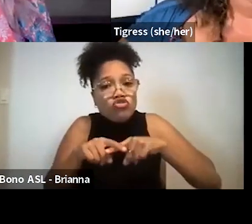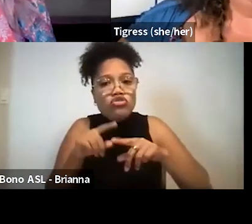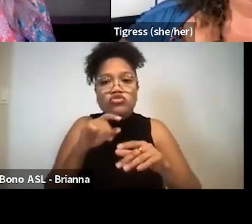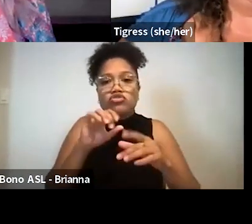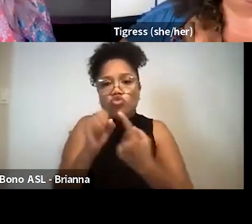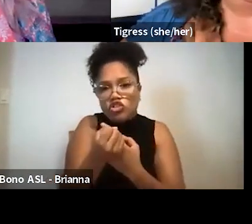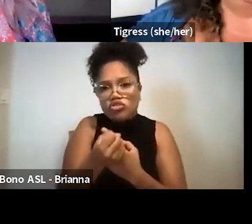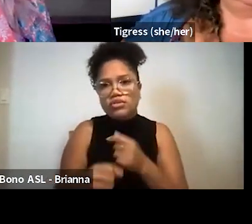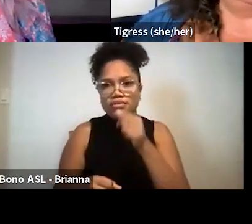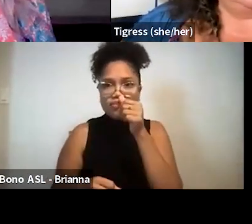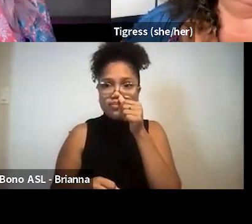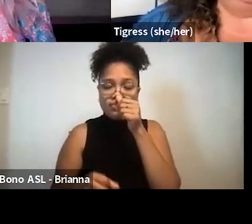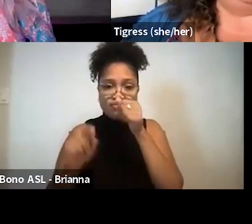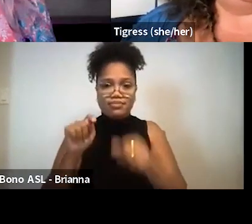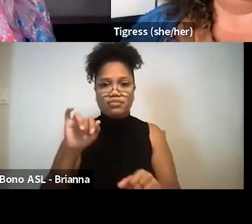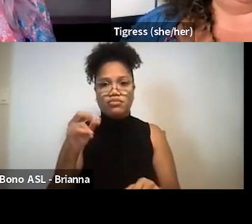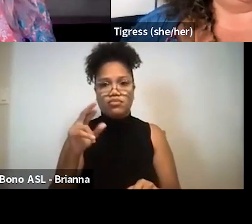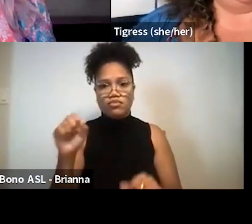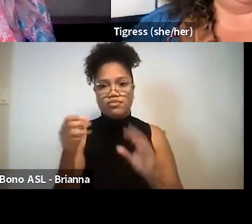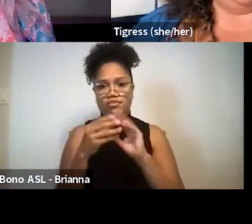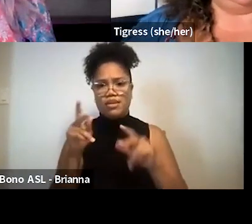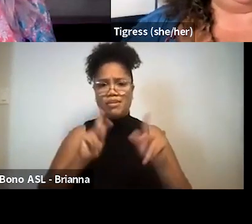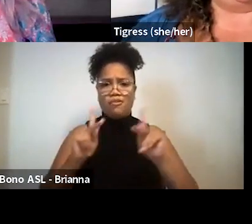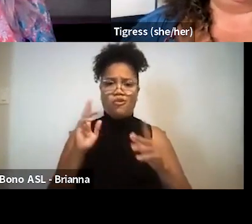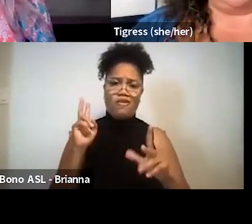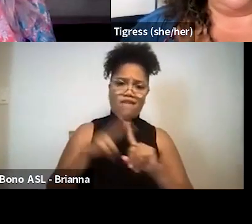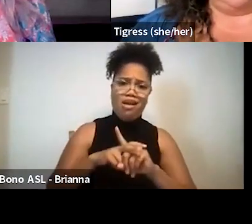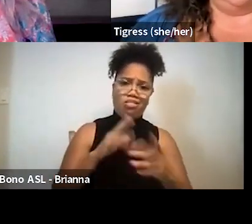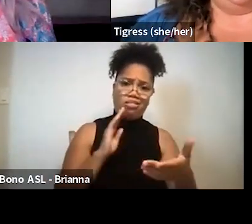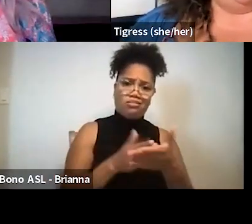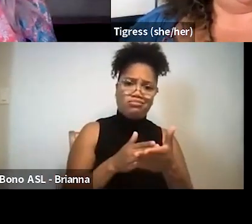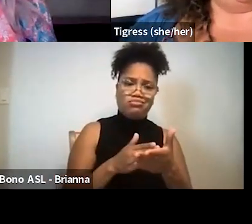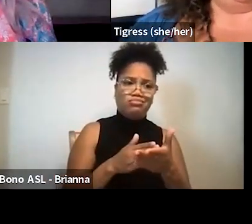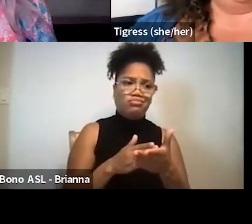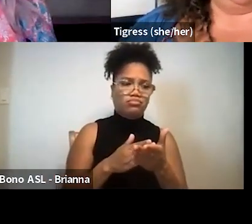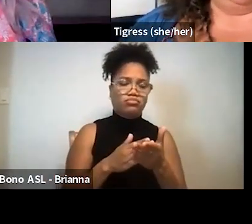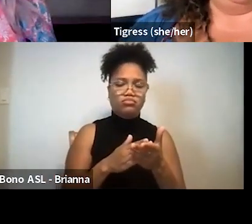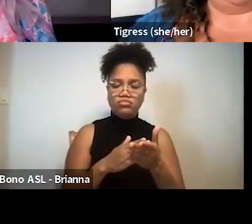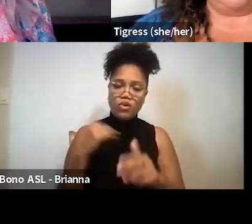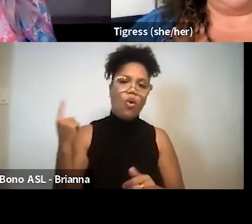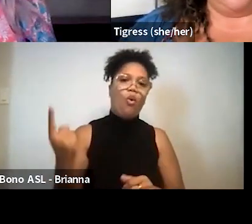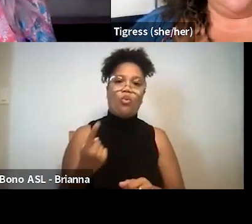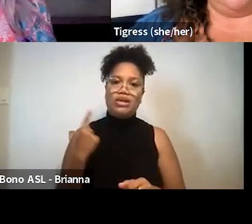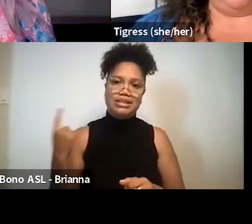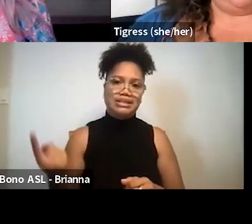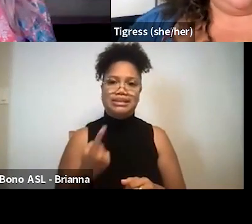People file lawsuits all the time for people for things that there are not explicit prohibitions of.